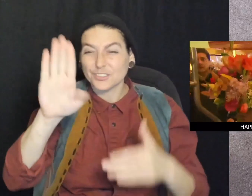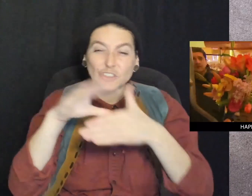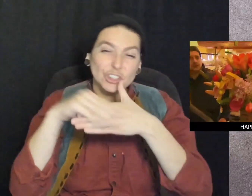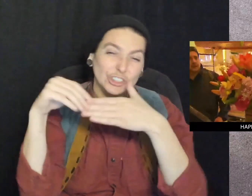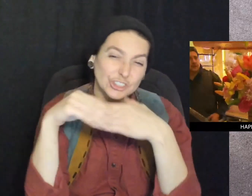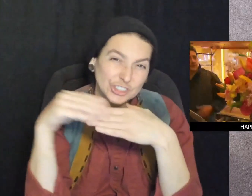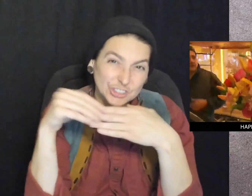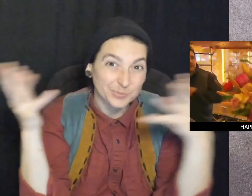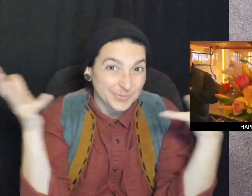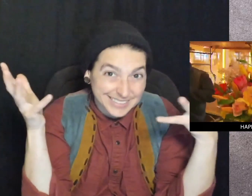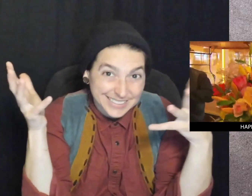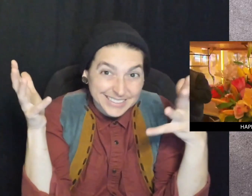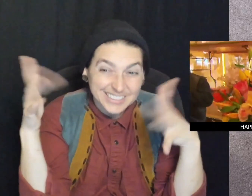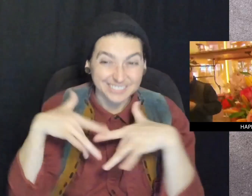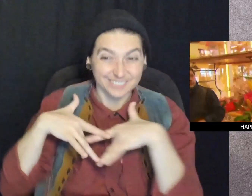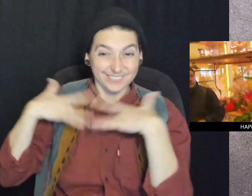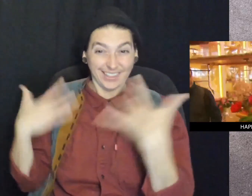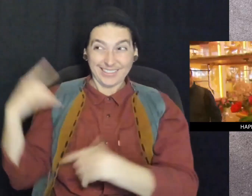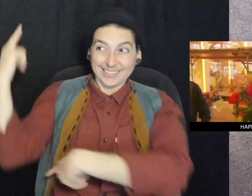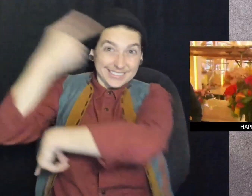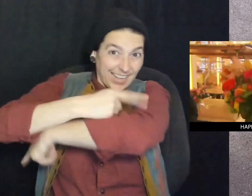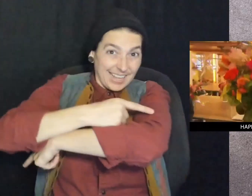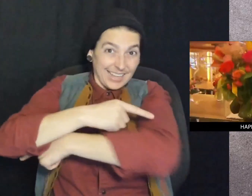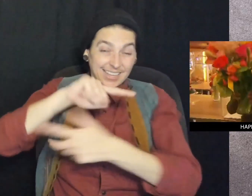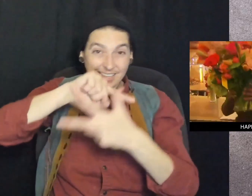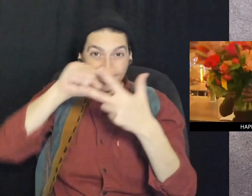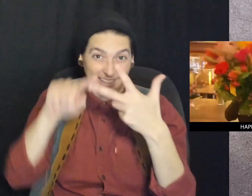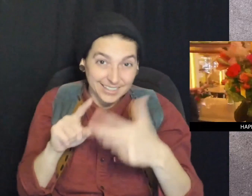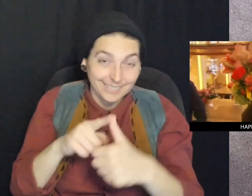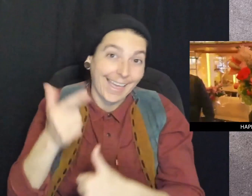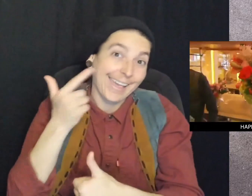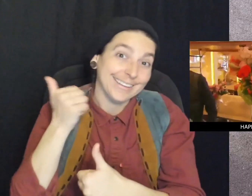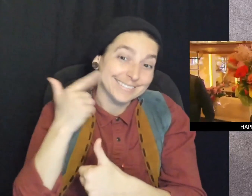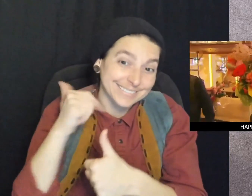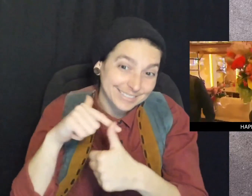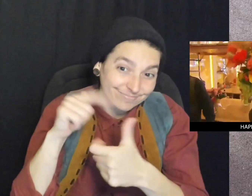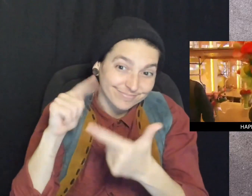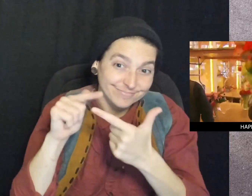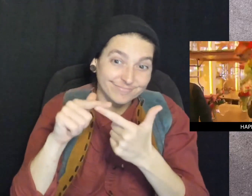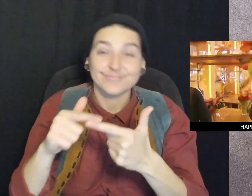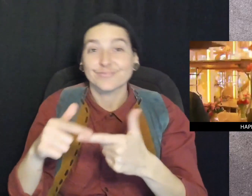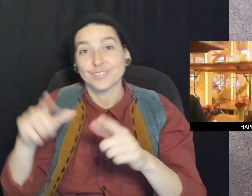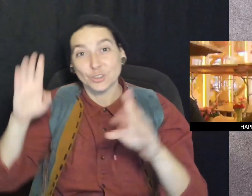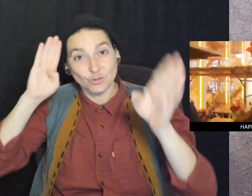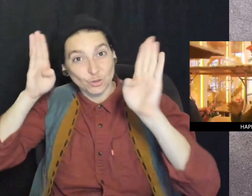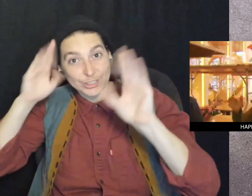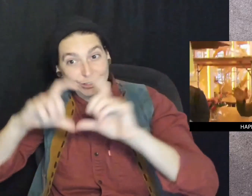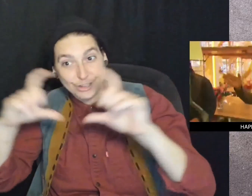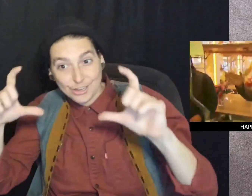people are expected to spend nearly $24 billion on Valentine's Day candy